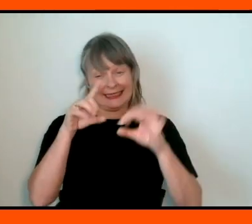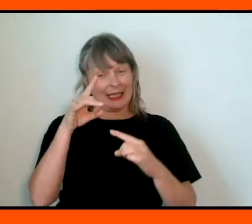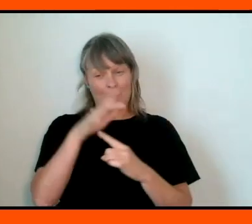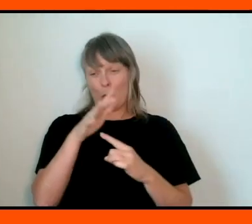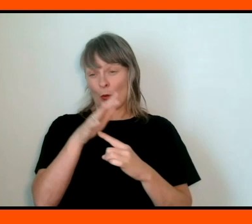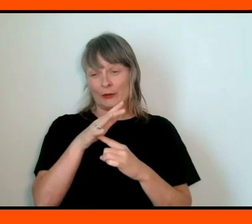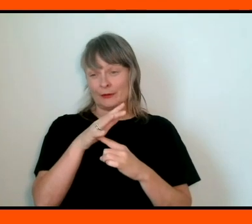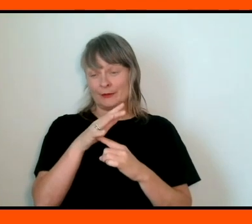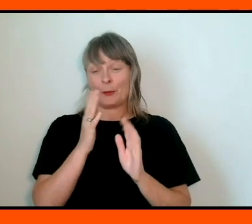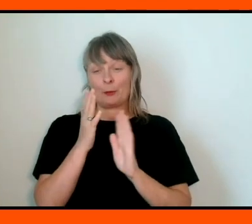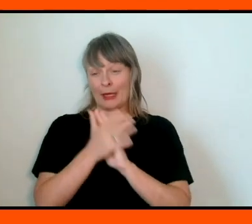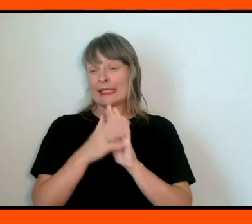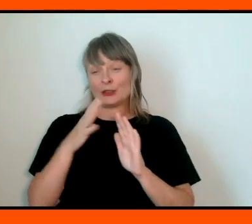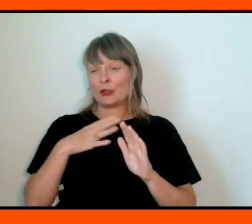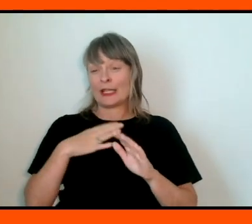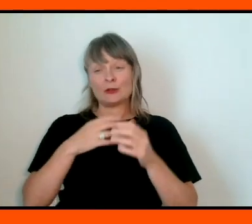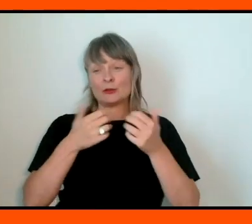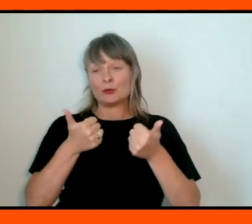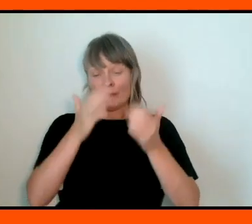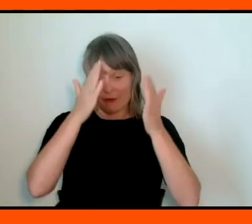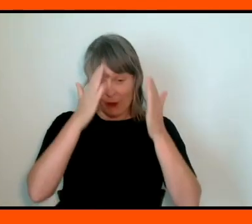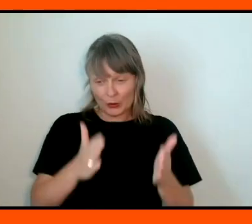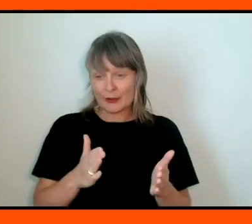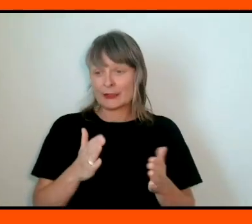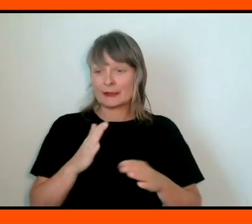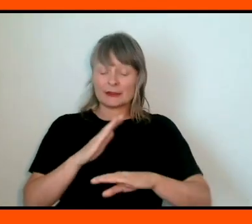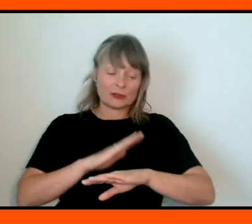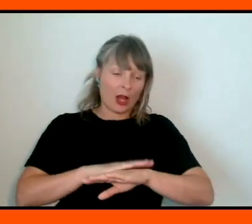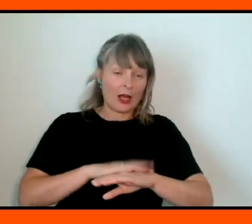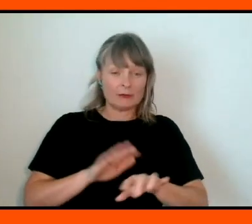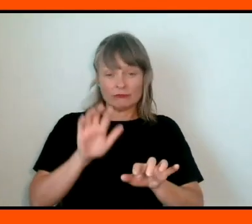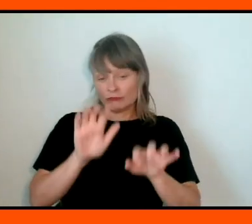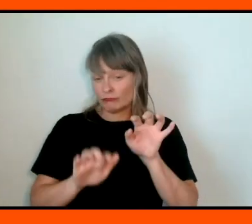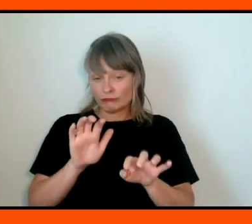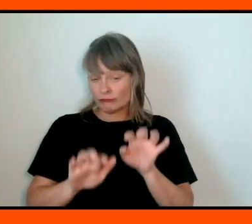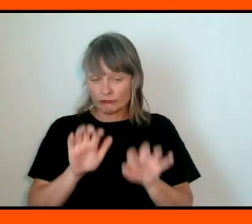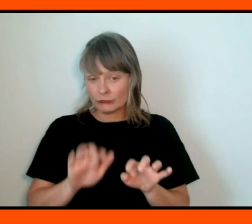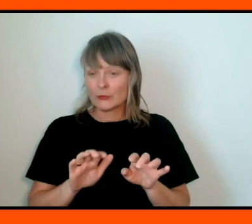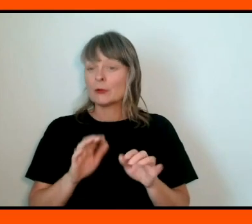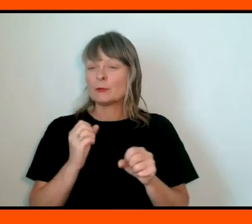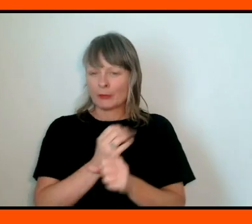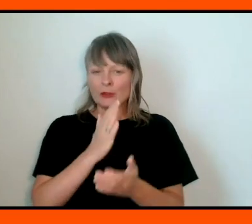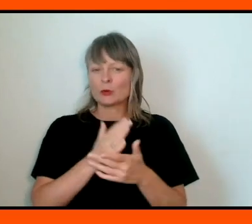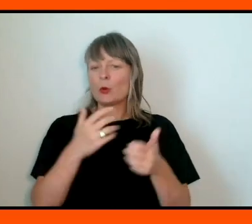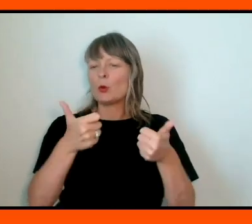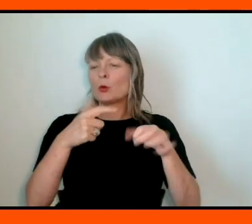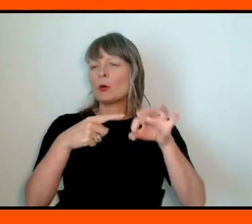to provide us with a quality submission. To help answer that question you might be interested in checking out some of the resources